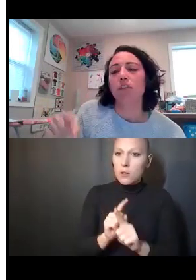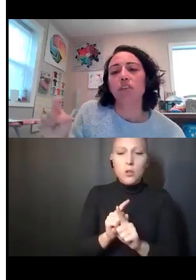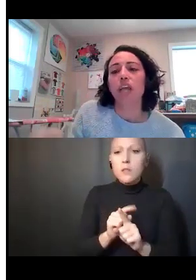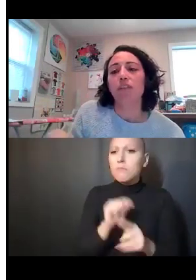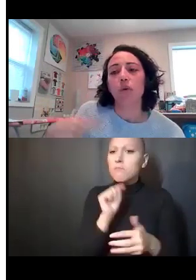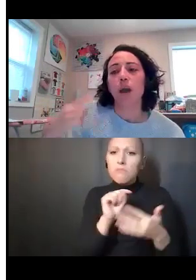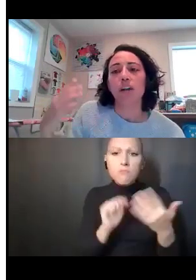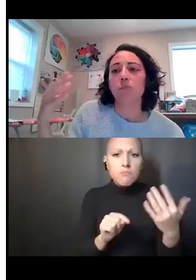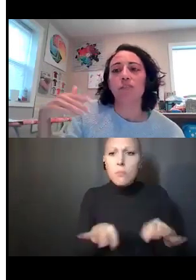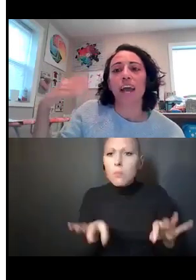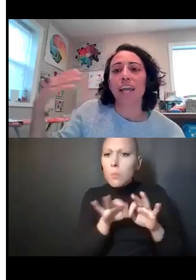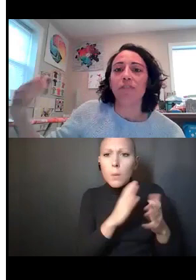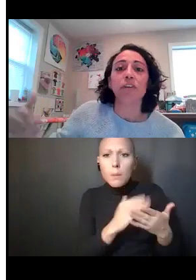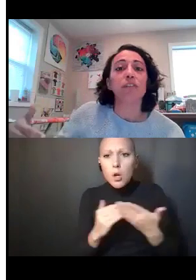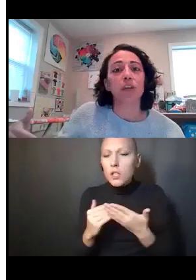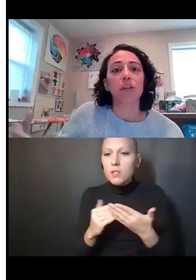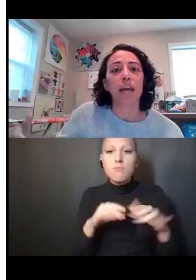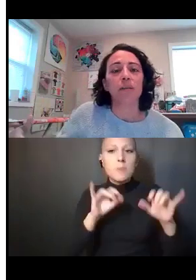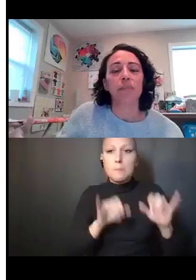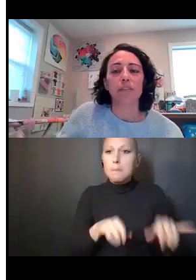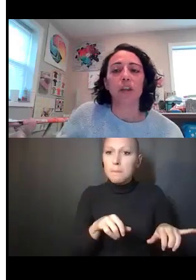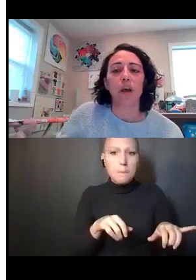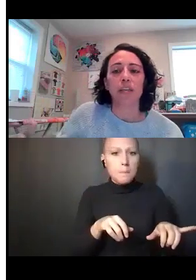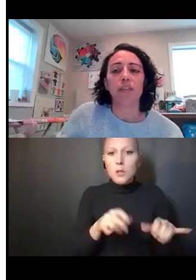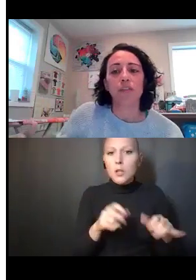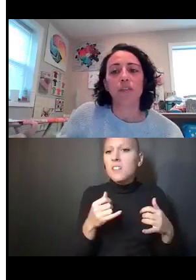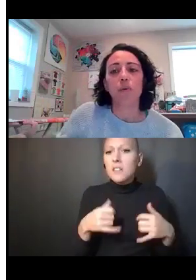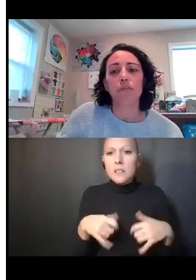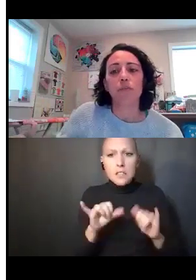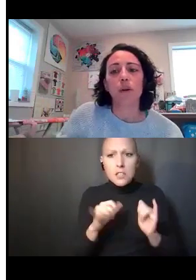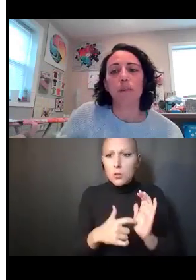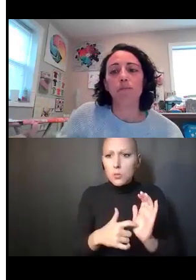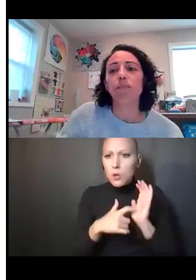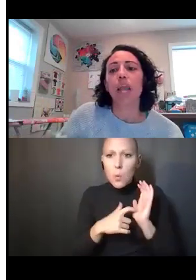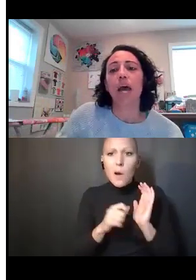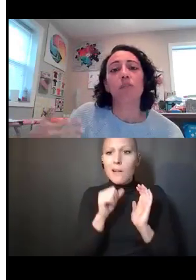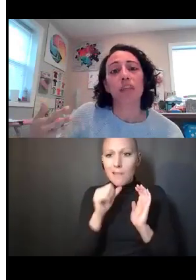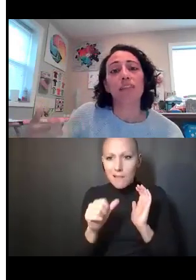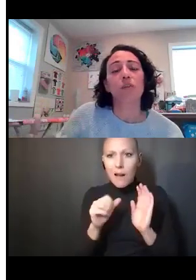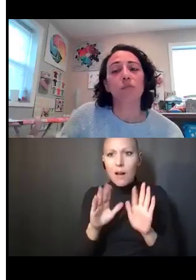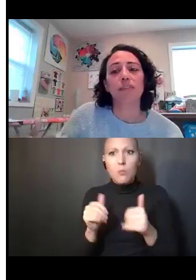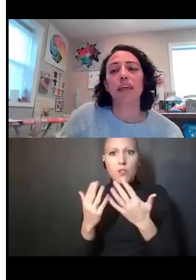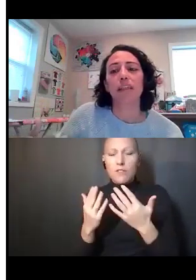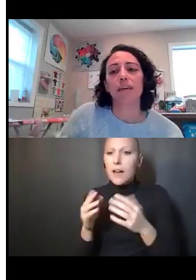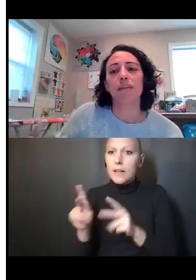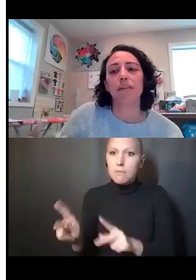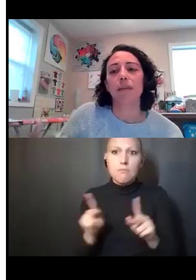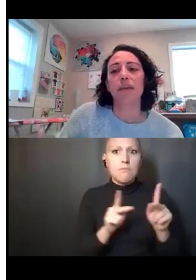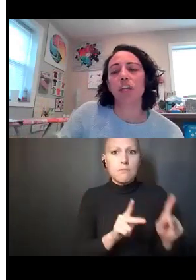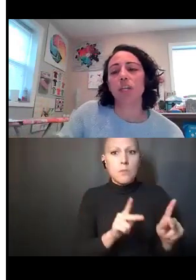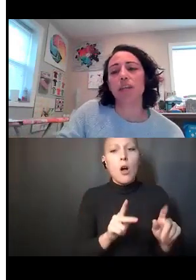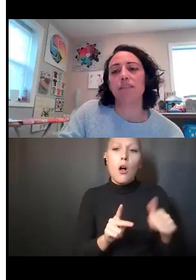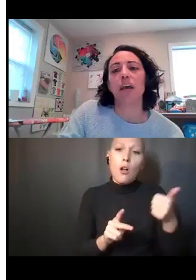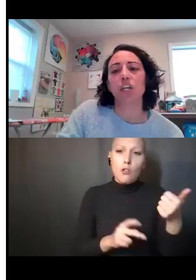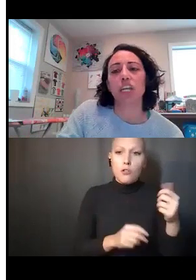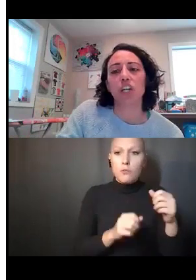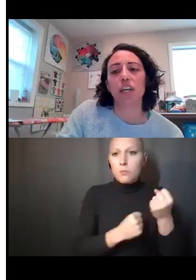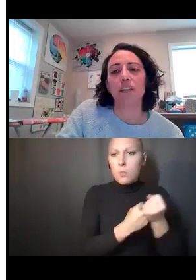You're still not required to provide every single item listed on the other support form. So that's the reason that the page limit is not changing.